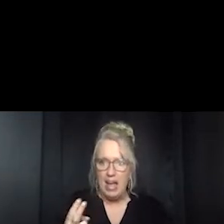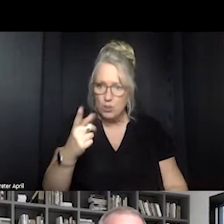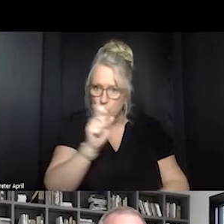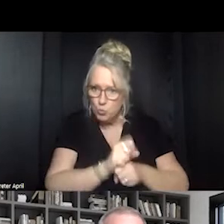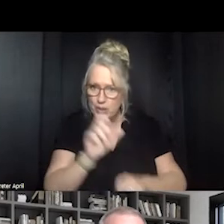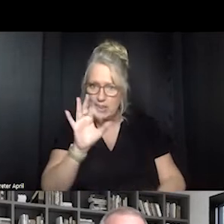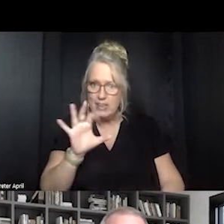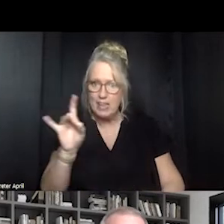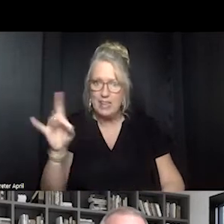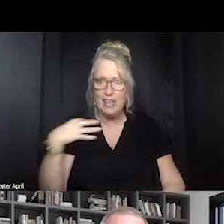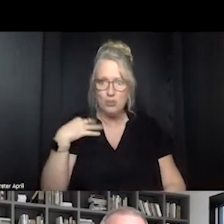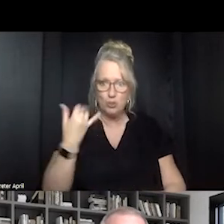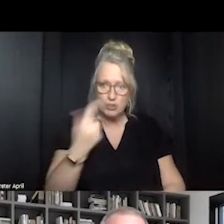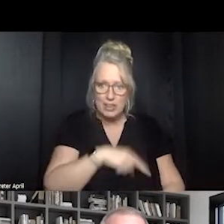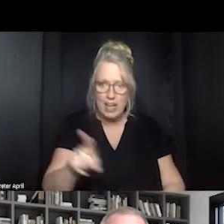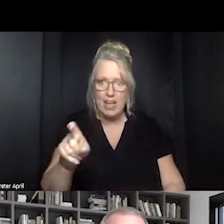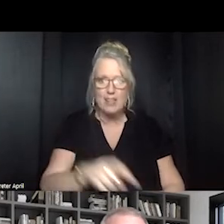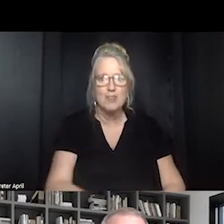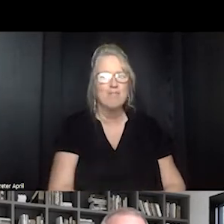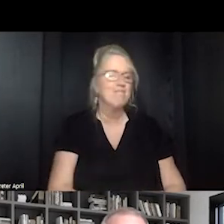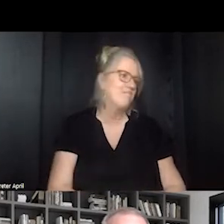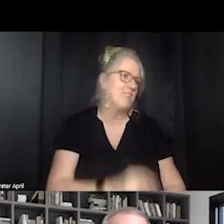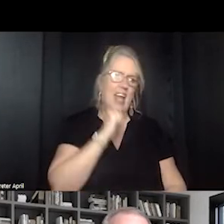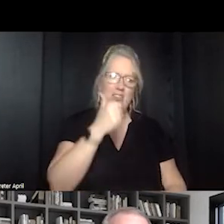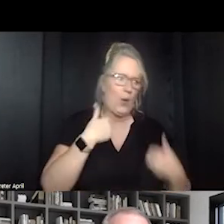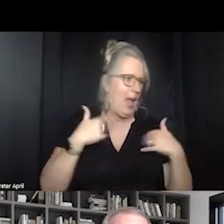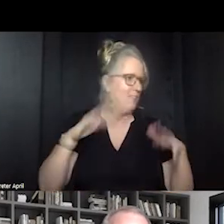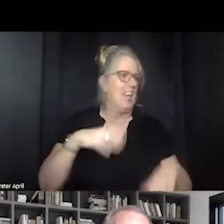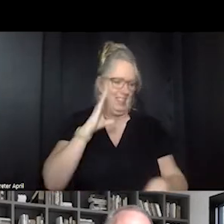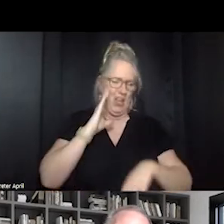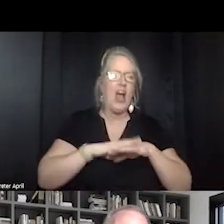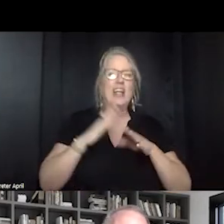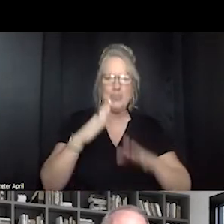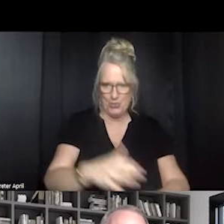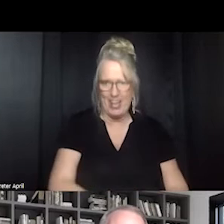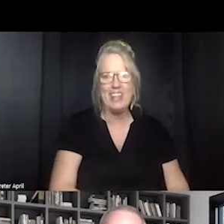DON'T HAVE IT YET. IT IS ON THE WAY. >> YOU HAVE ONE COMING.